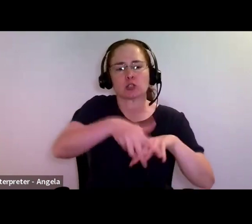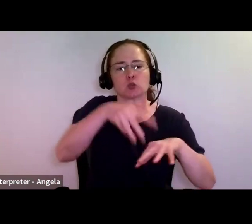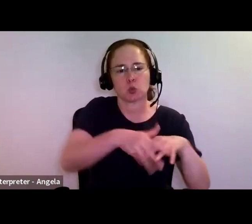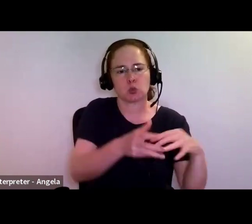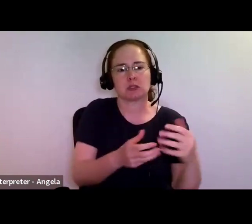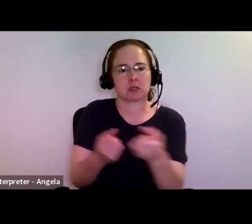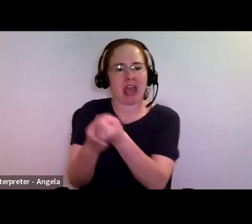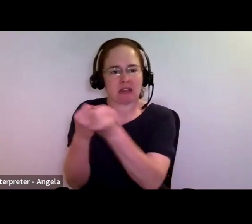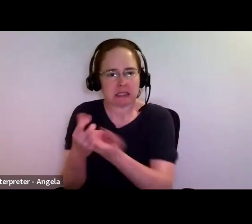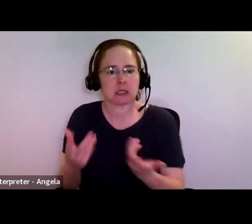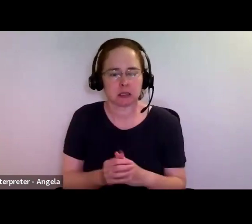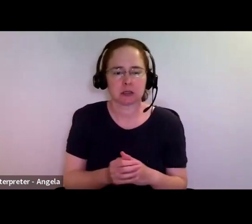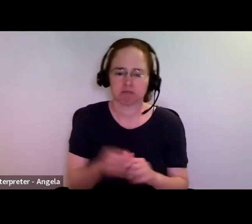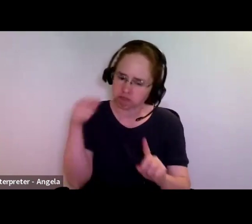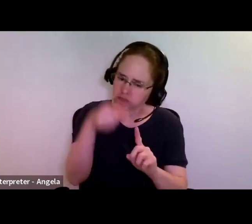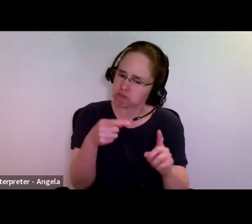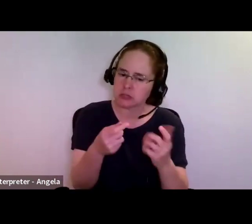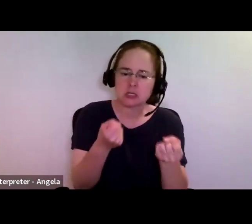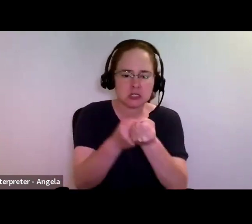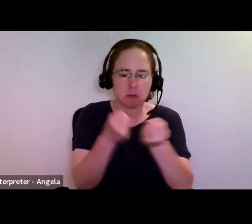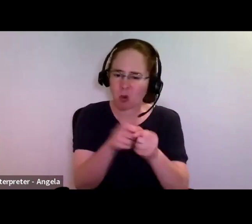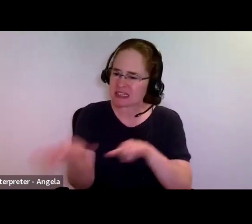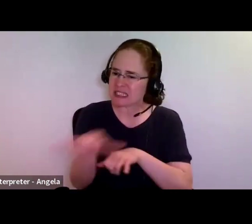to be able to support the same kind of connections at the state